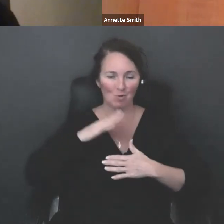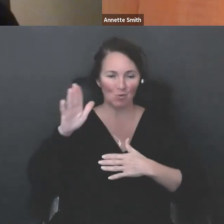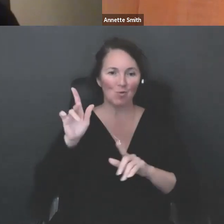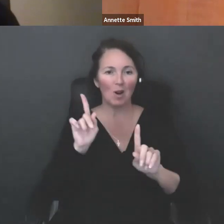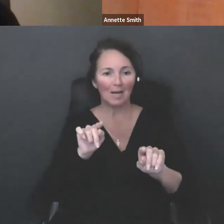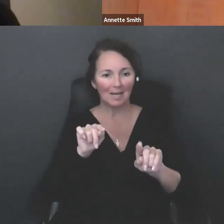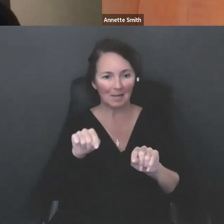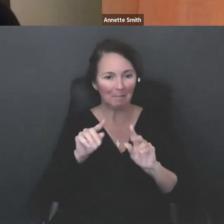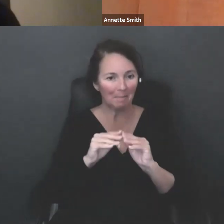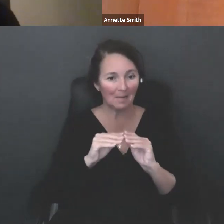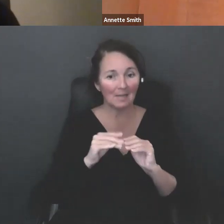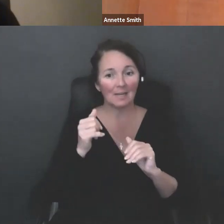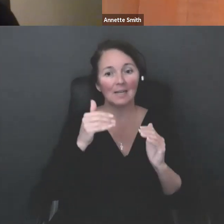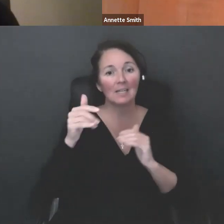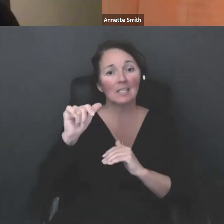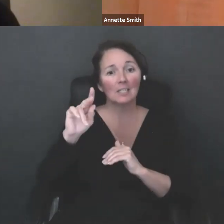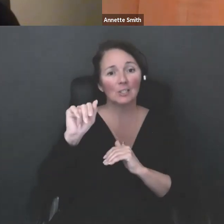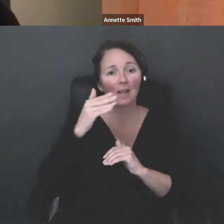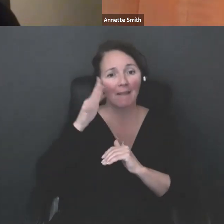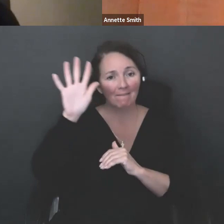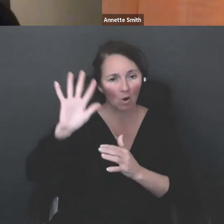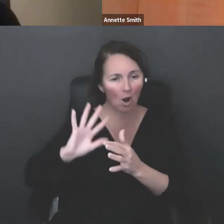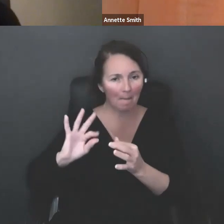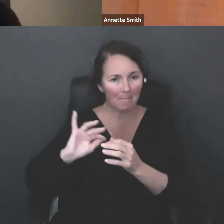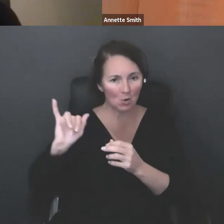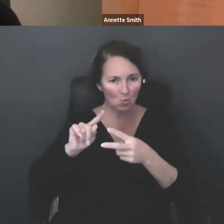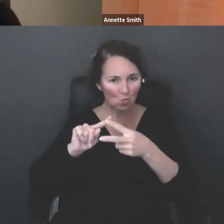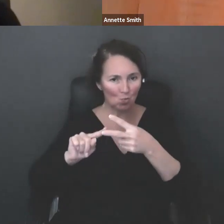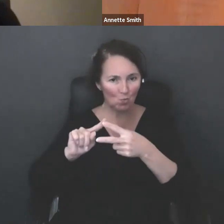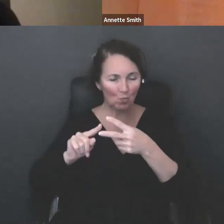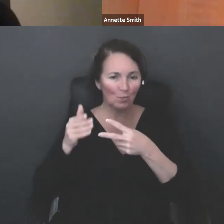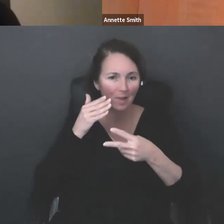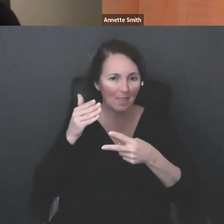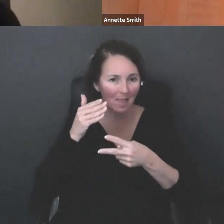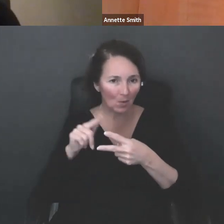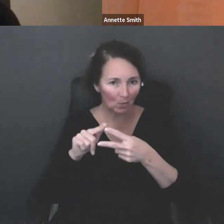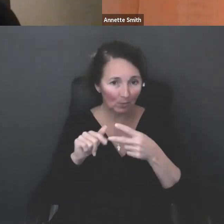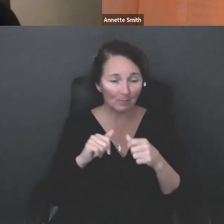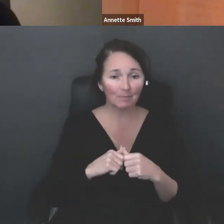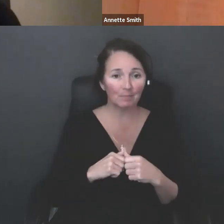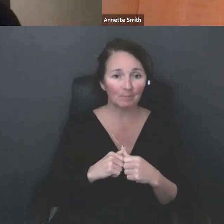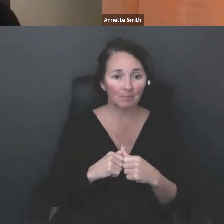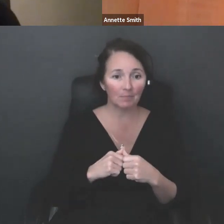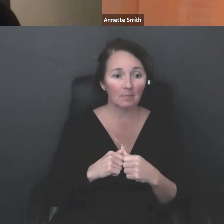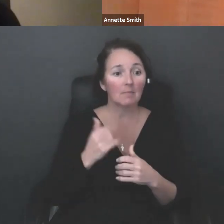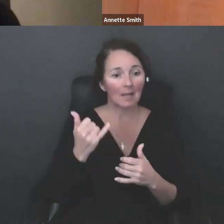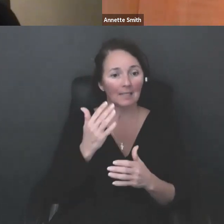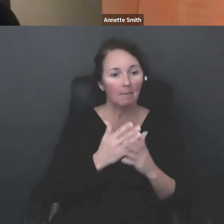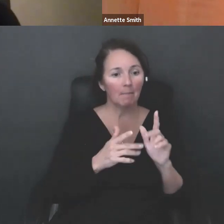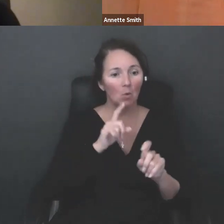If you are not on anymore, but I did let her know that we appreciate her attending. And Gina, thank you